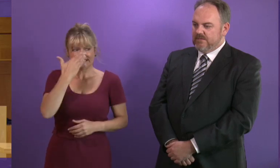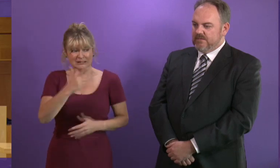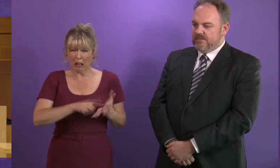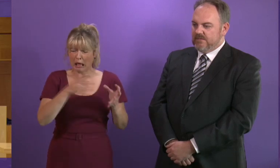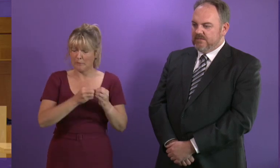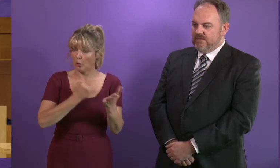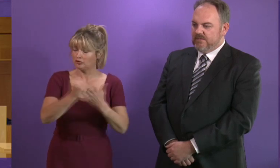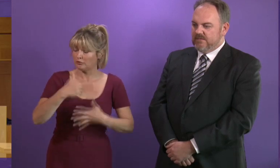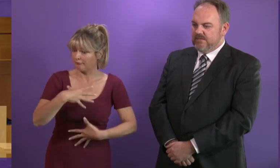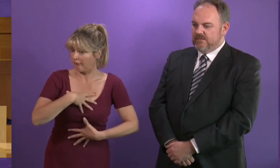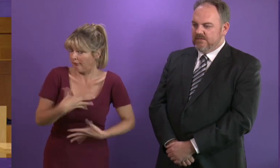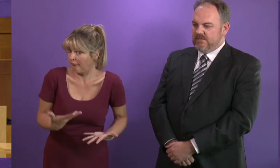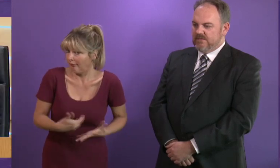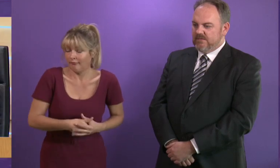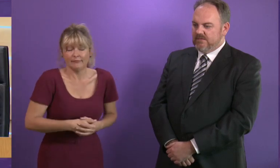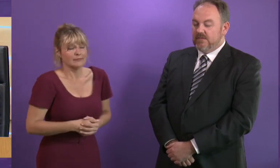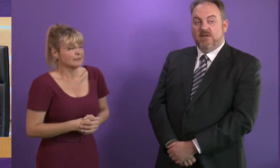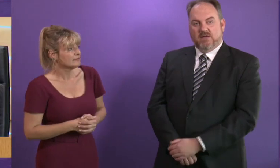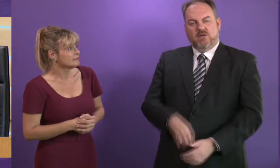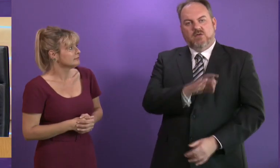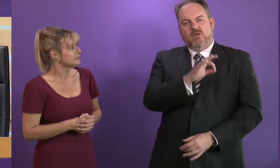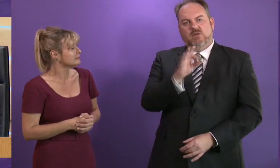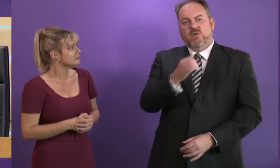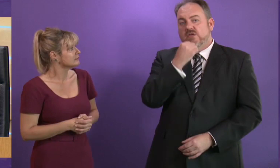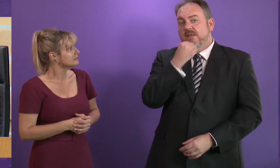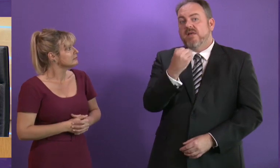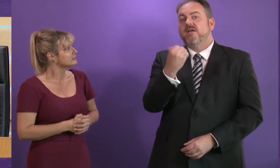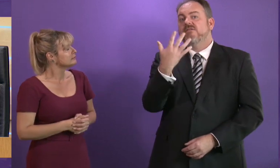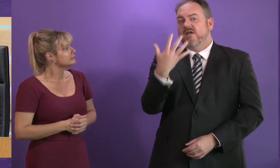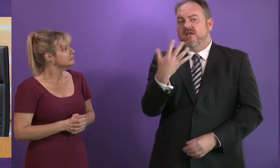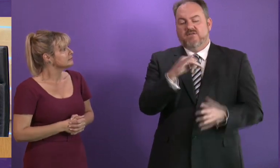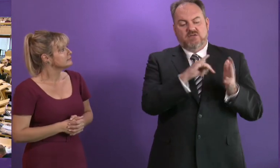Drug Driving (Police Officer Numbers) 5. Stuart McMillan (Greenock and Inverclyde) (SNP):